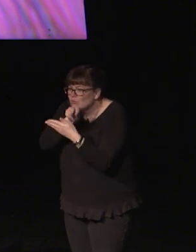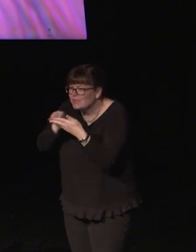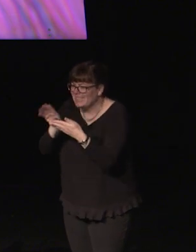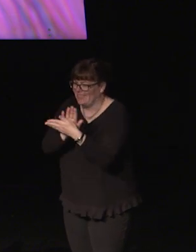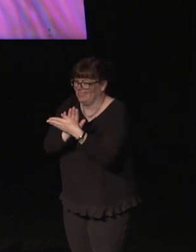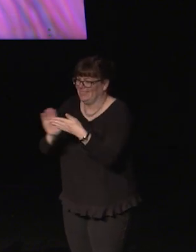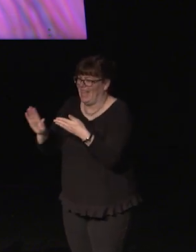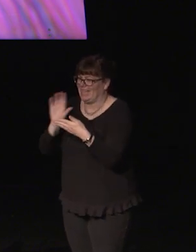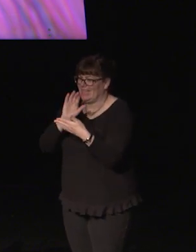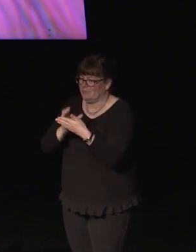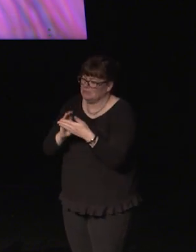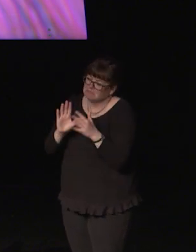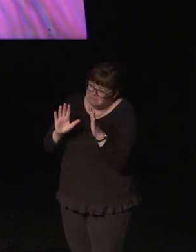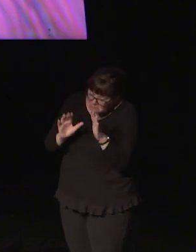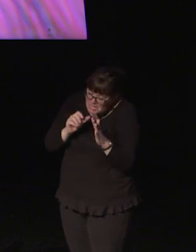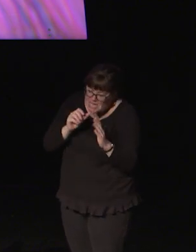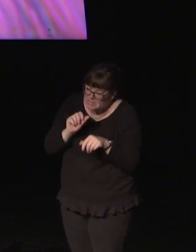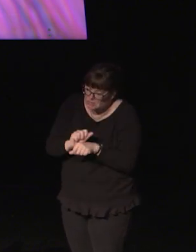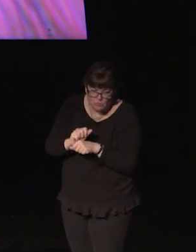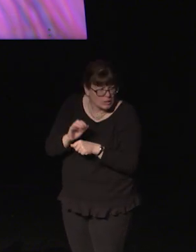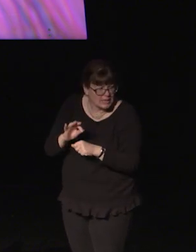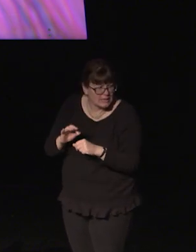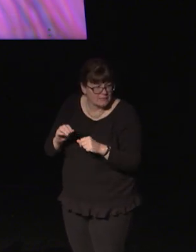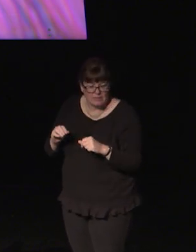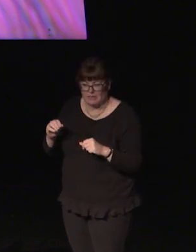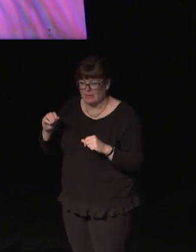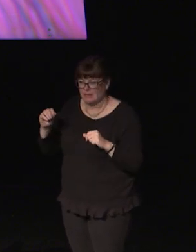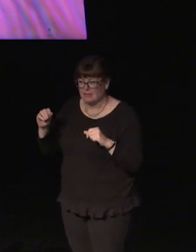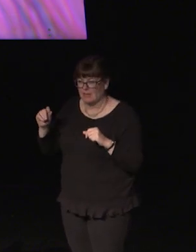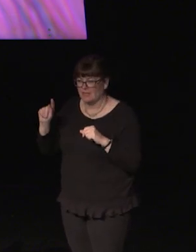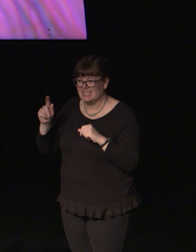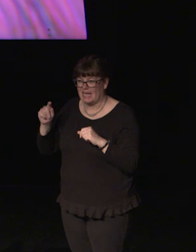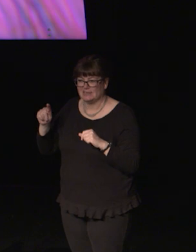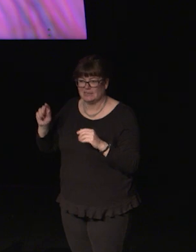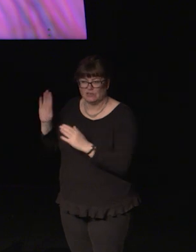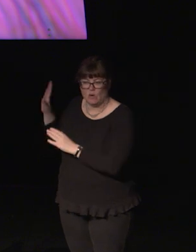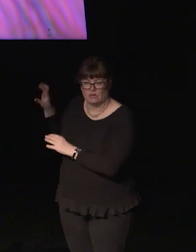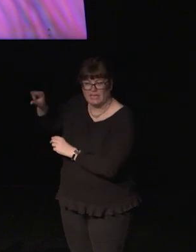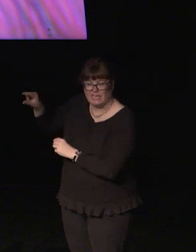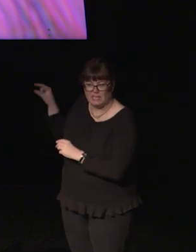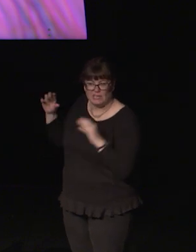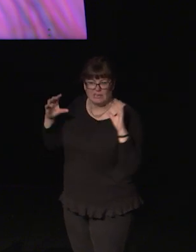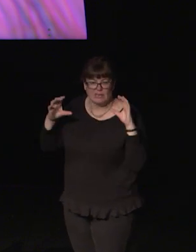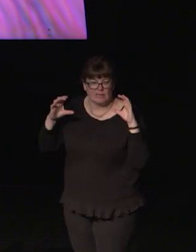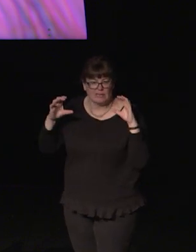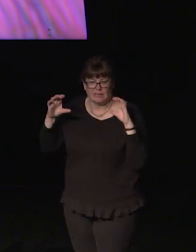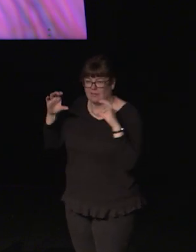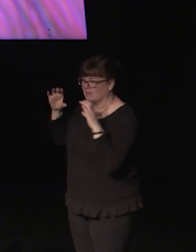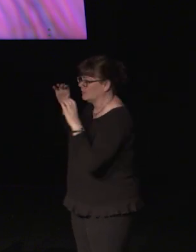Of course that doesn't work if the text is over here and I got to turn my head over here to read it, because then I can't look at the monitor.